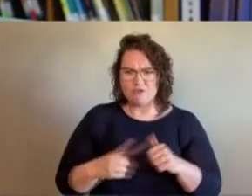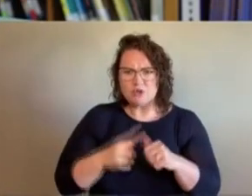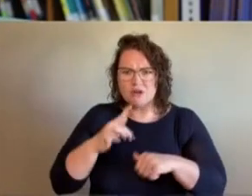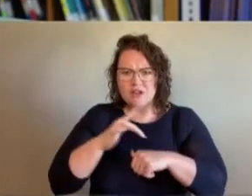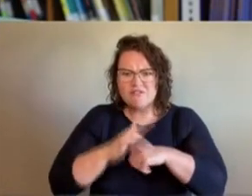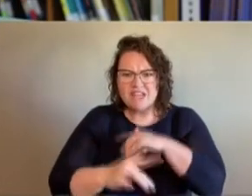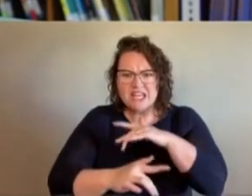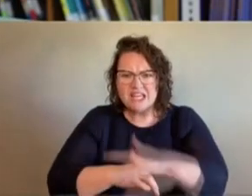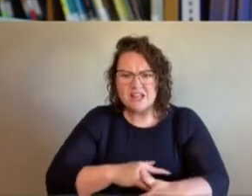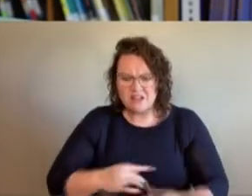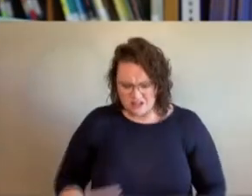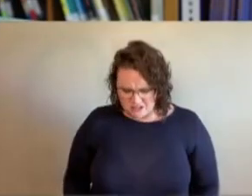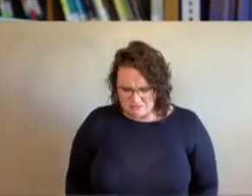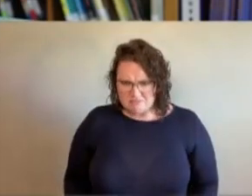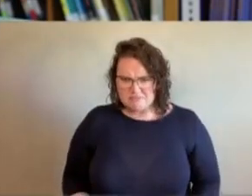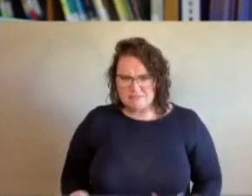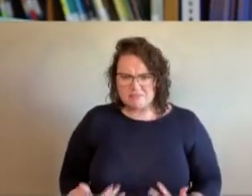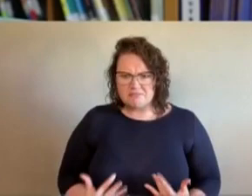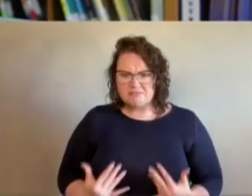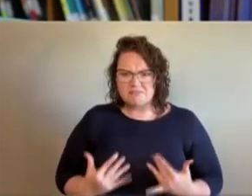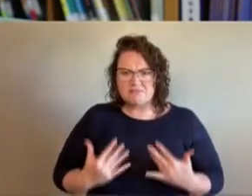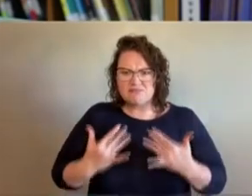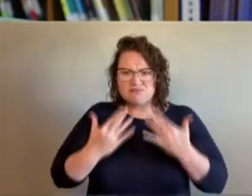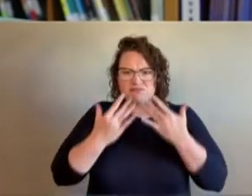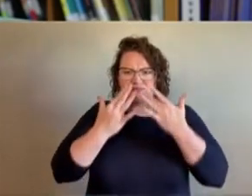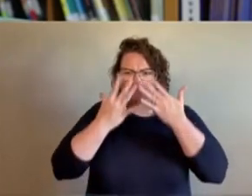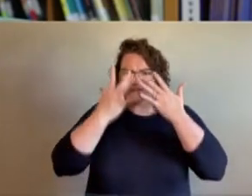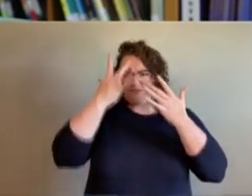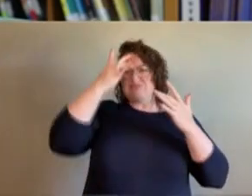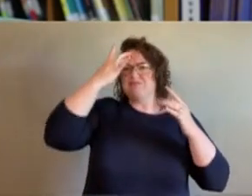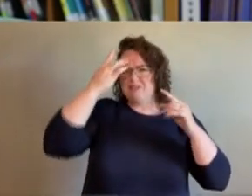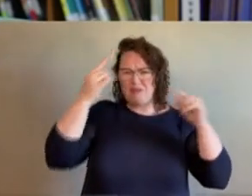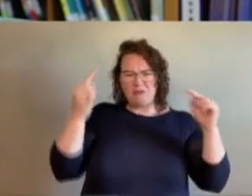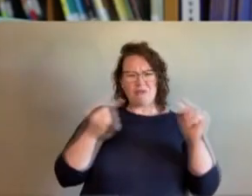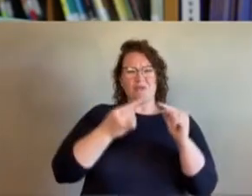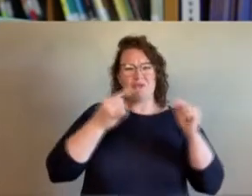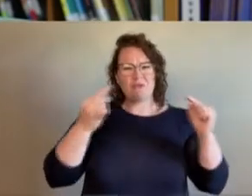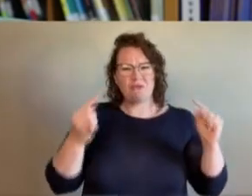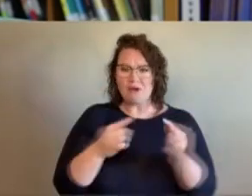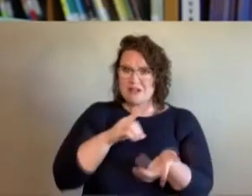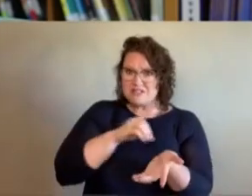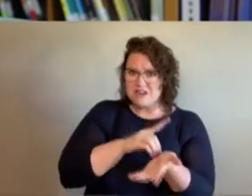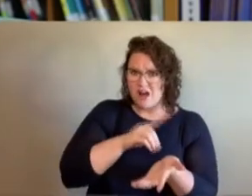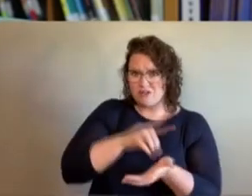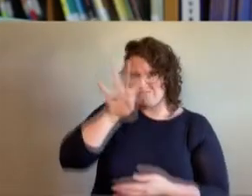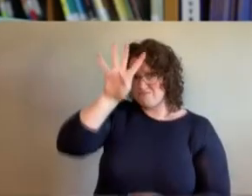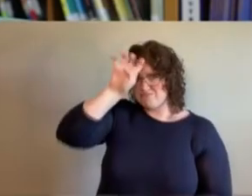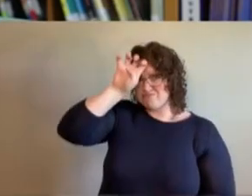As time went by, Jackie began to feel a weird pain. It started in his toes and then went to his brains. The doctors were puzzled, or